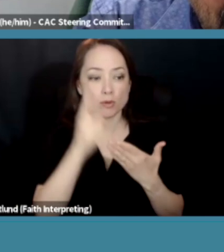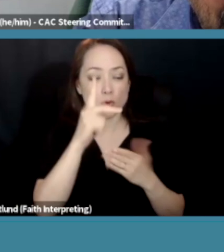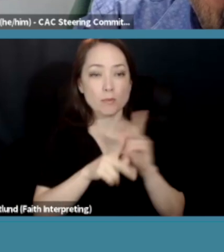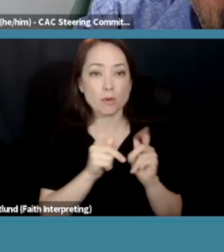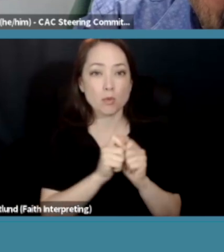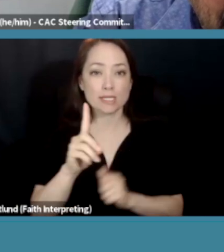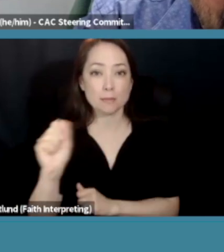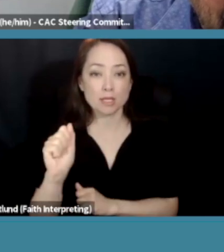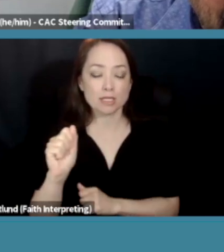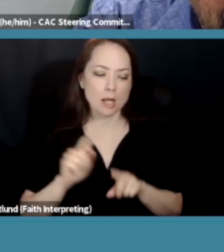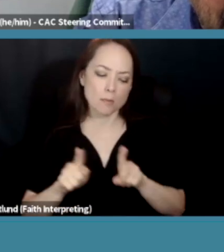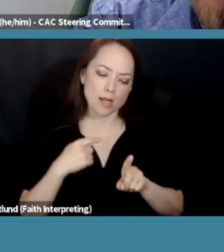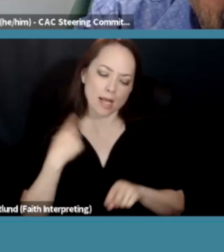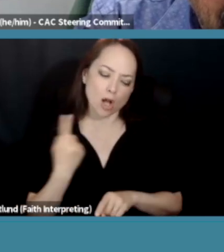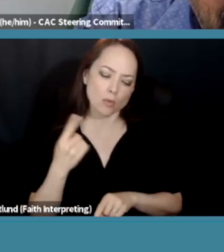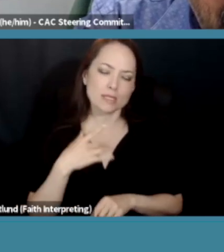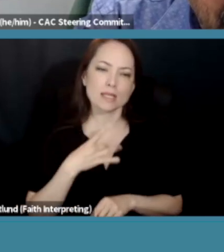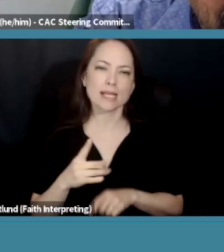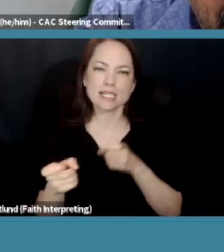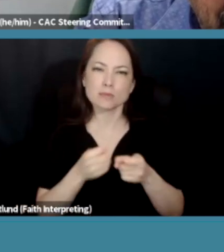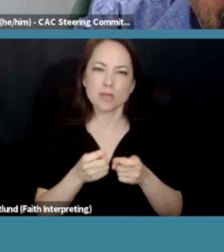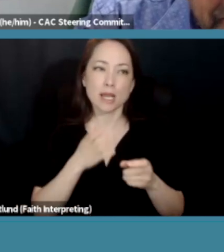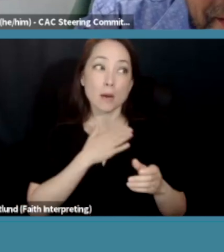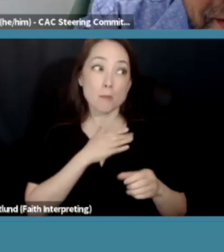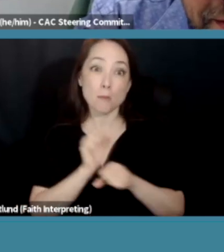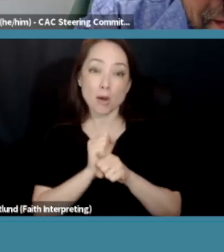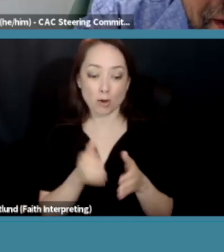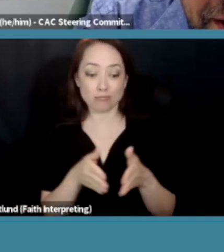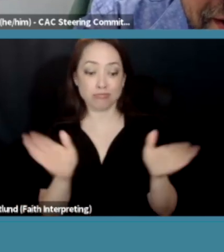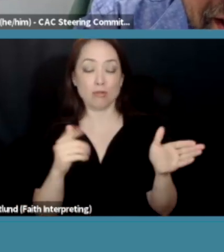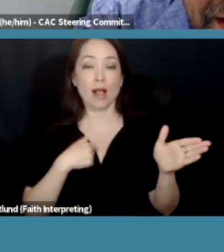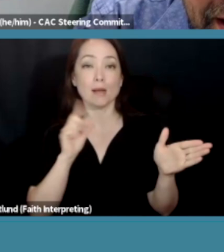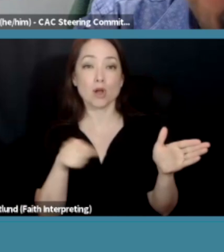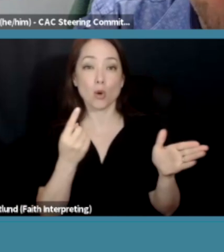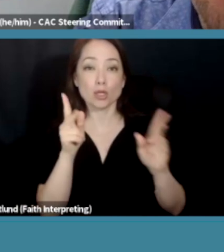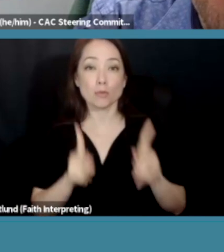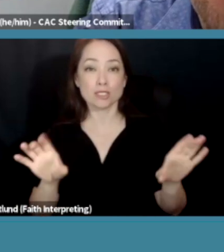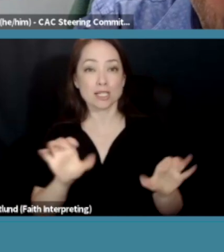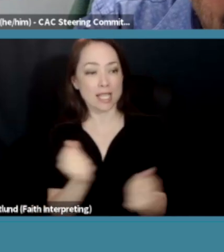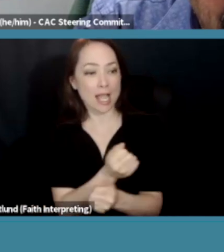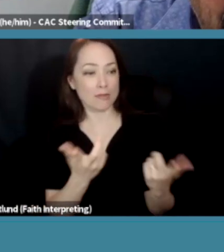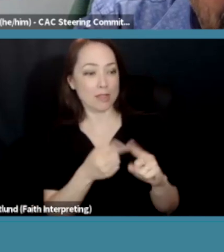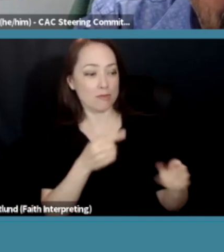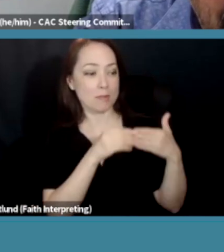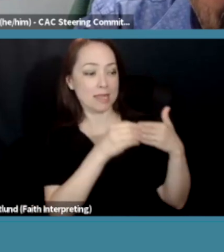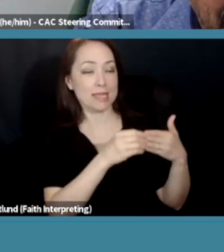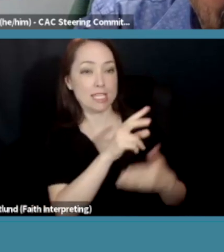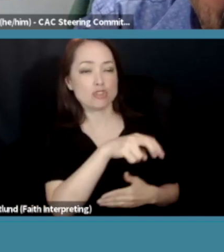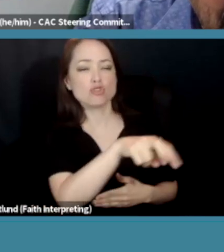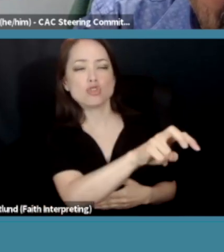but I always like to explain the scope of my work as being I'm the only person who does everything from giving tours to working on bathrooms.